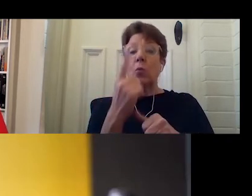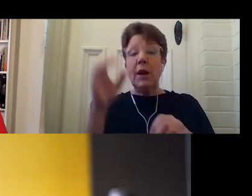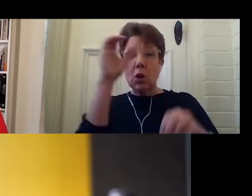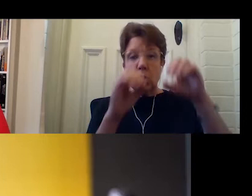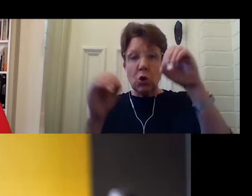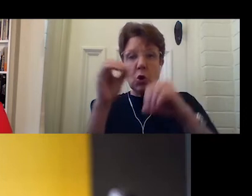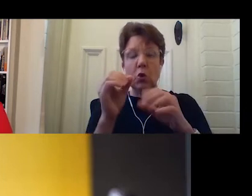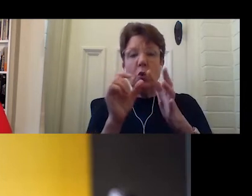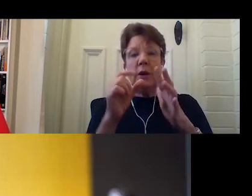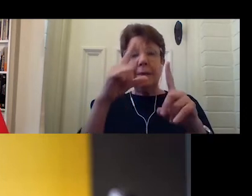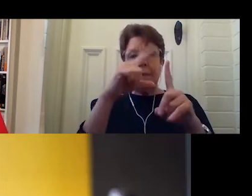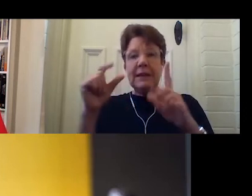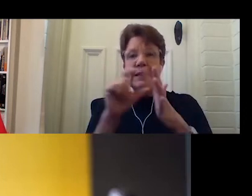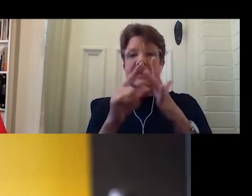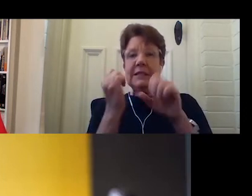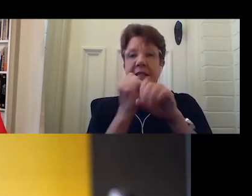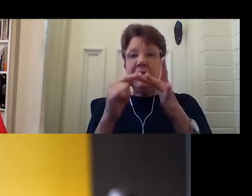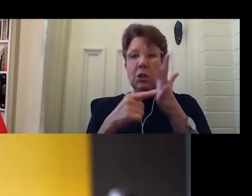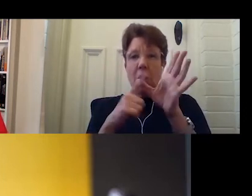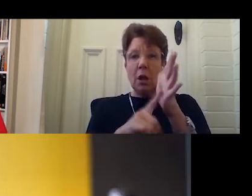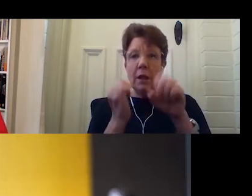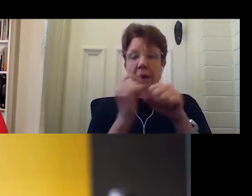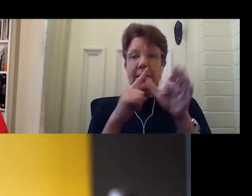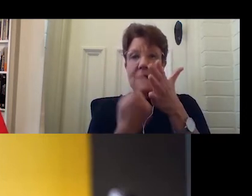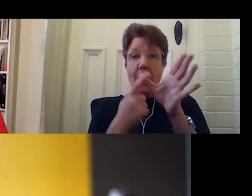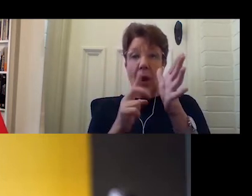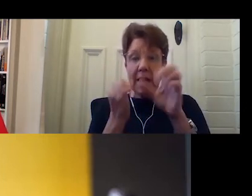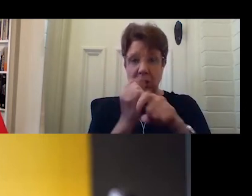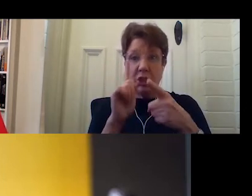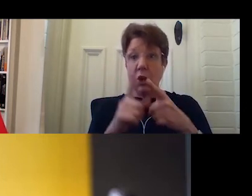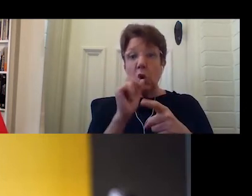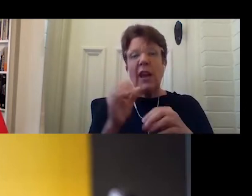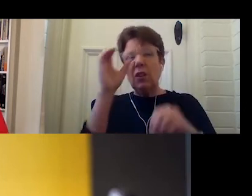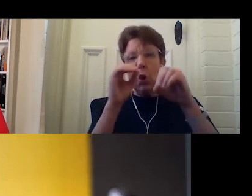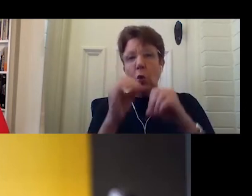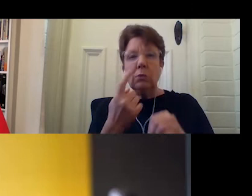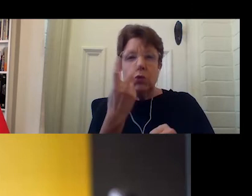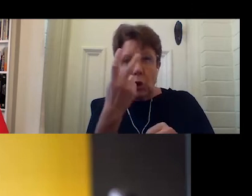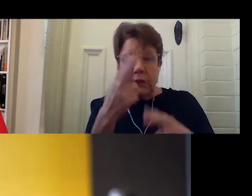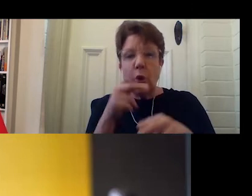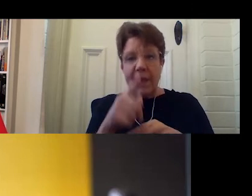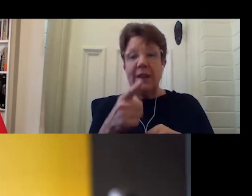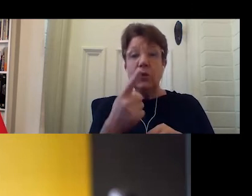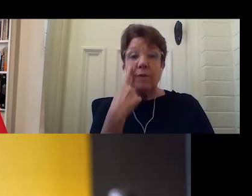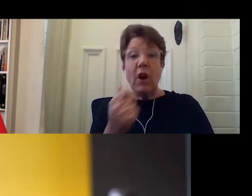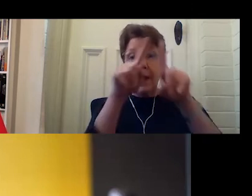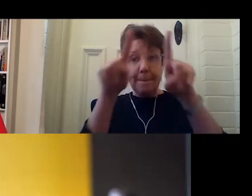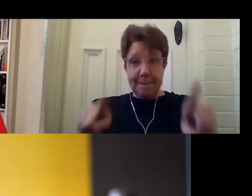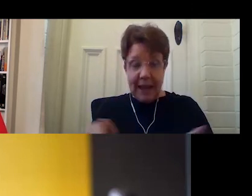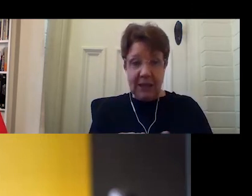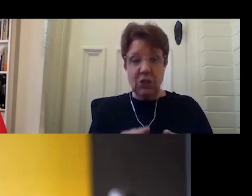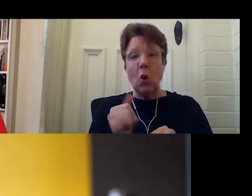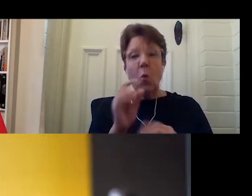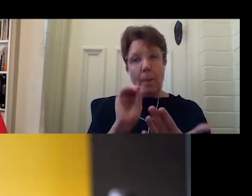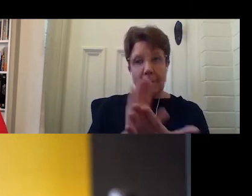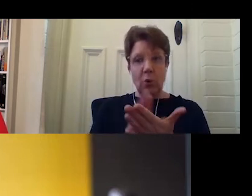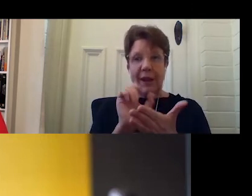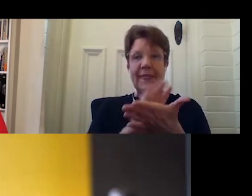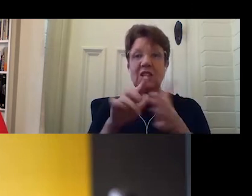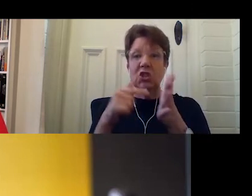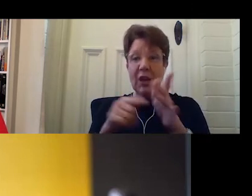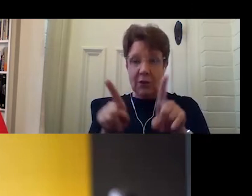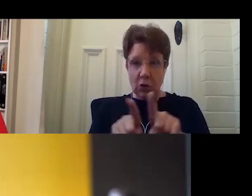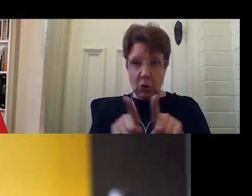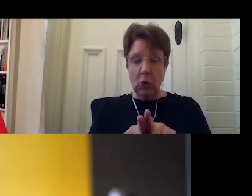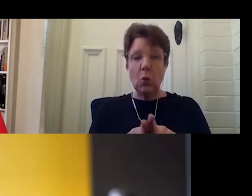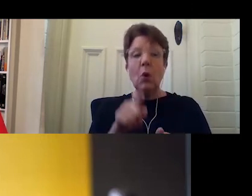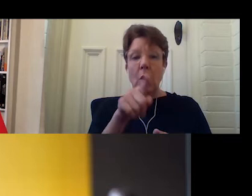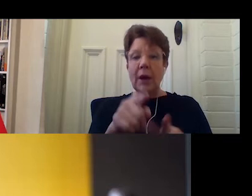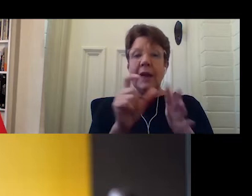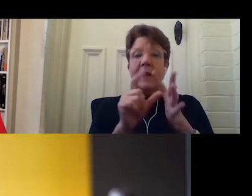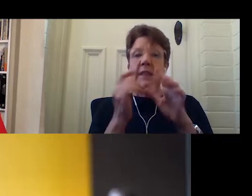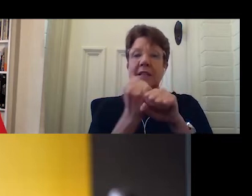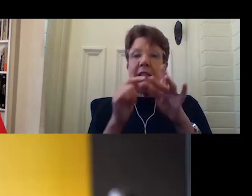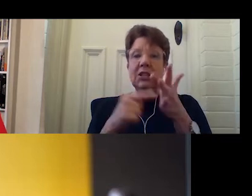Digital Garage." Digital Garage is a